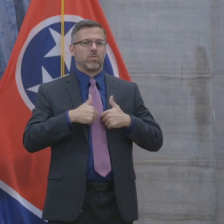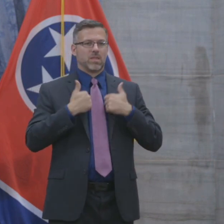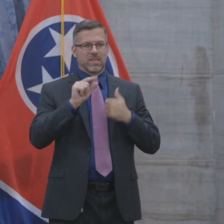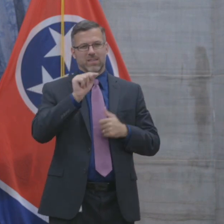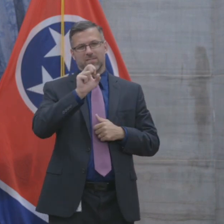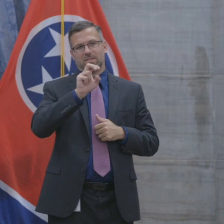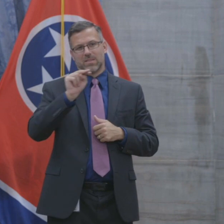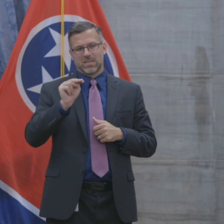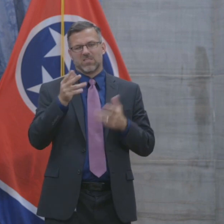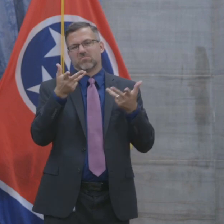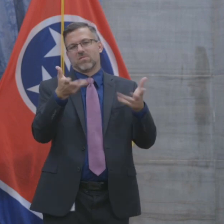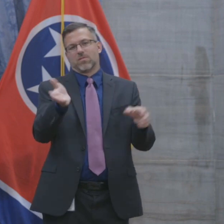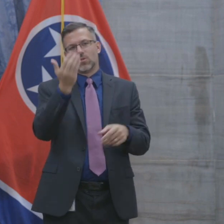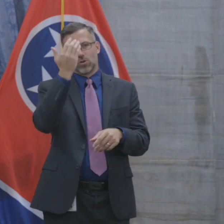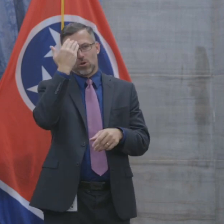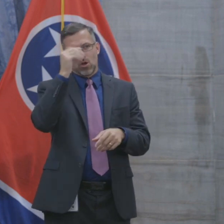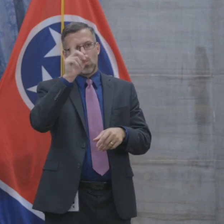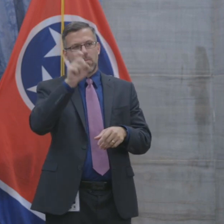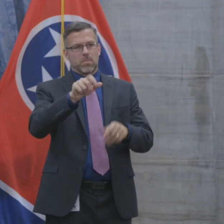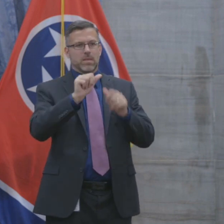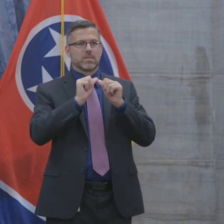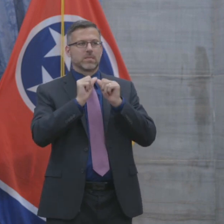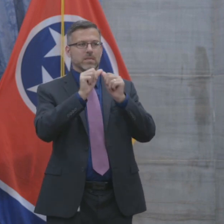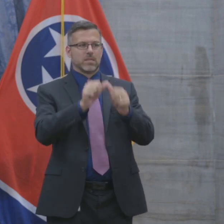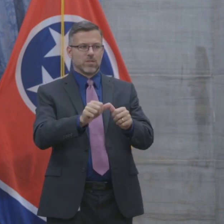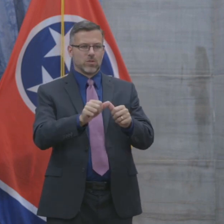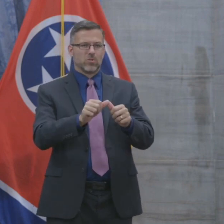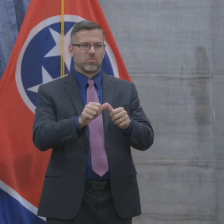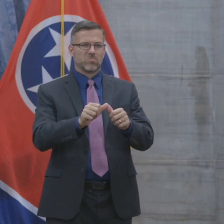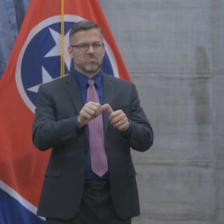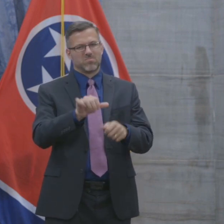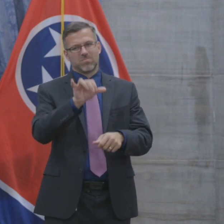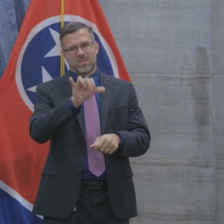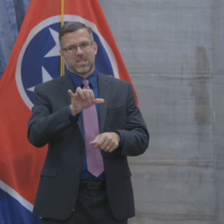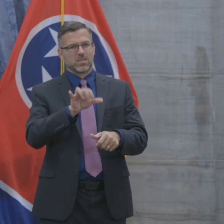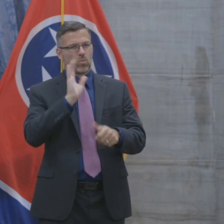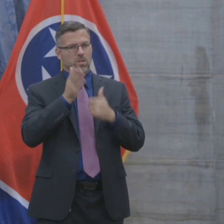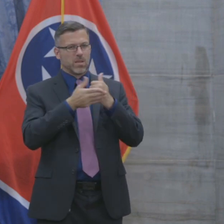county mandates are specifically helping the cause at this point or -- GOV. LEE: I think given